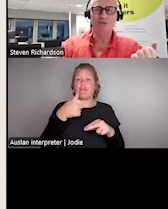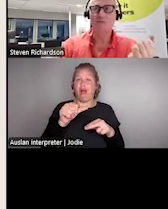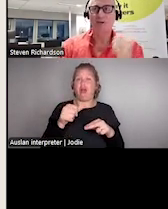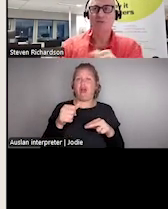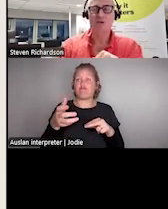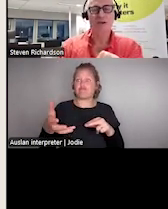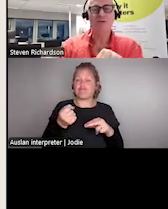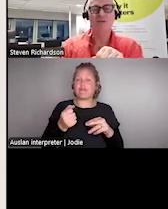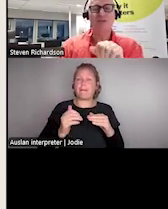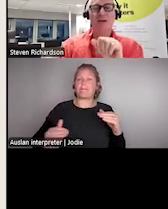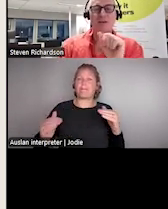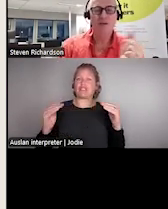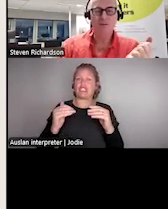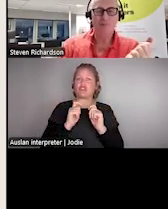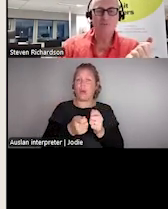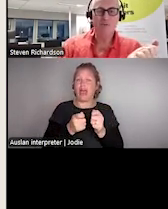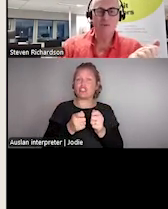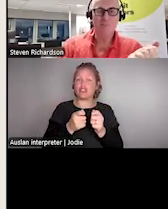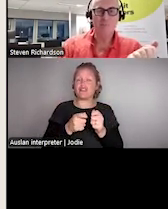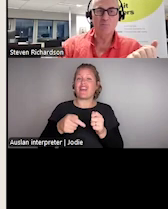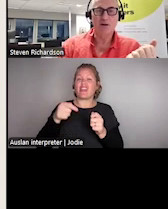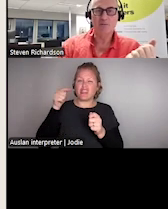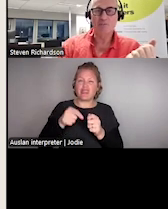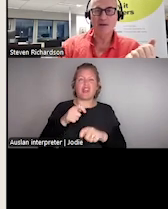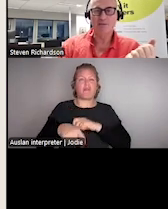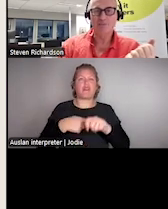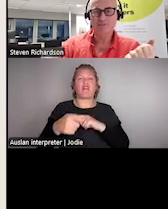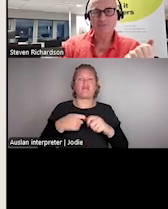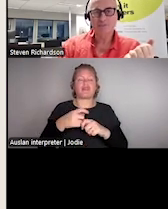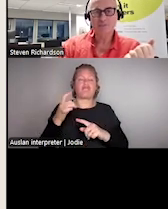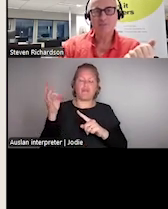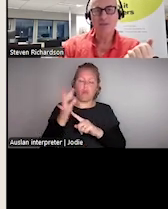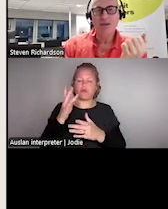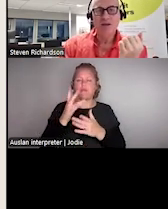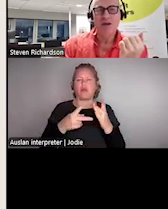or matching donations. That becomes a really important part of impact.